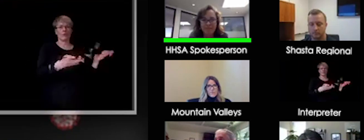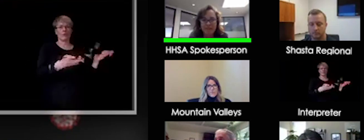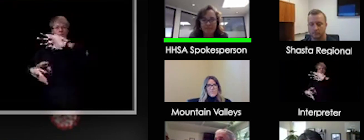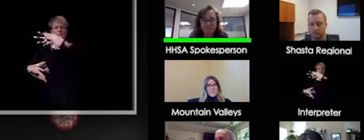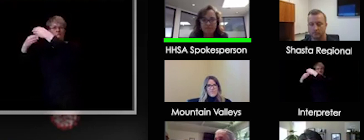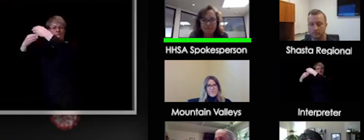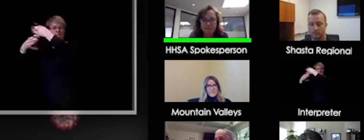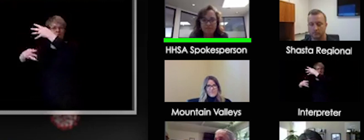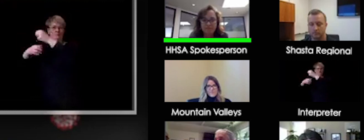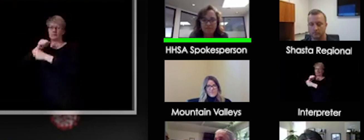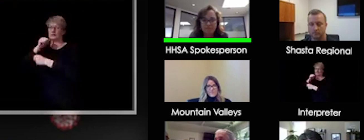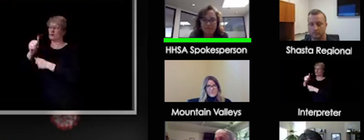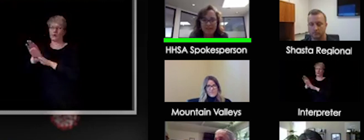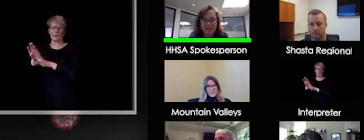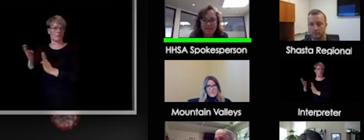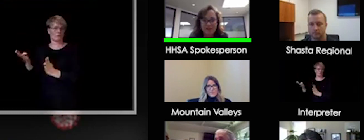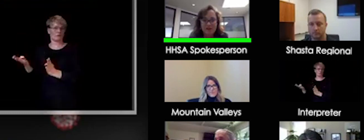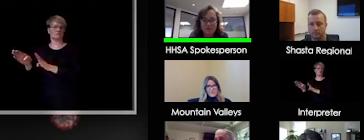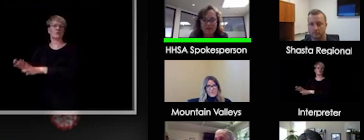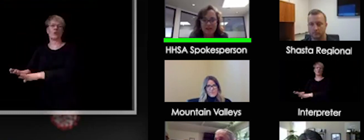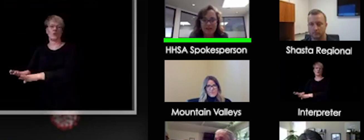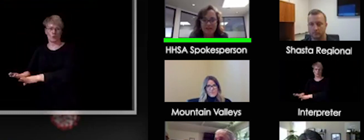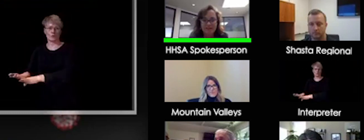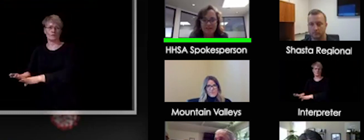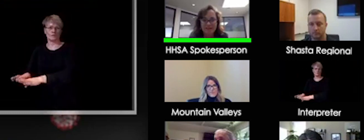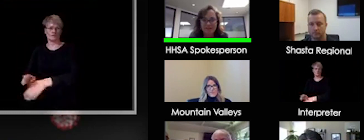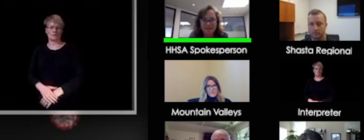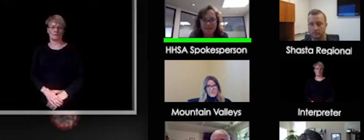Okay, thank you, Kerri. I hate to make you work, but can you swing it back around to